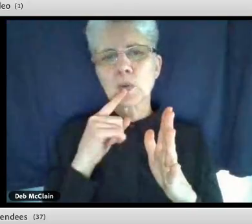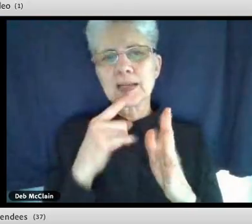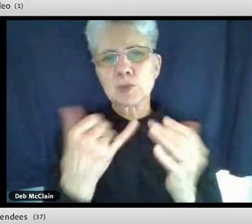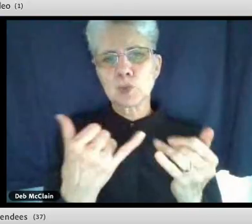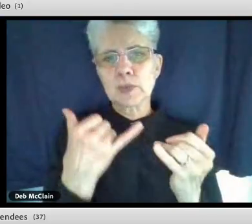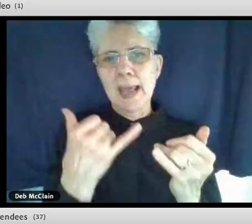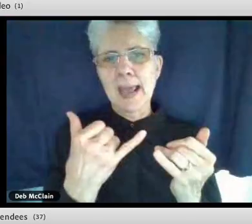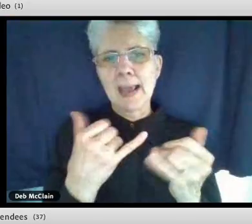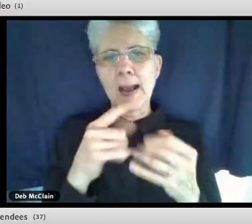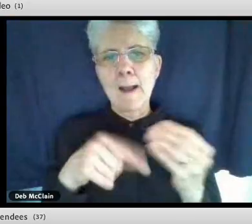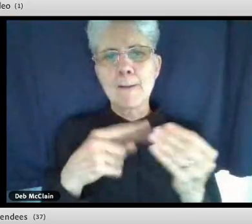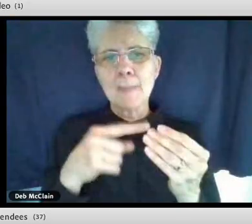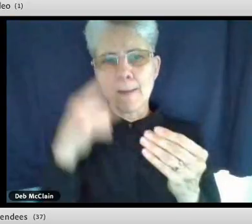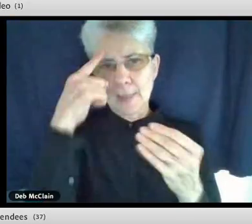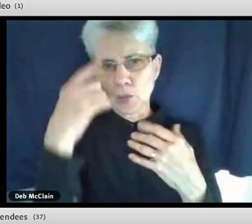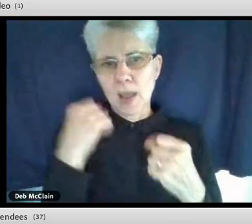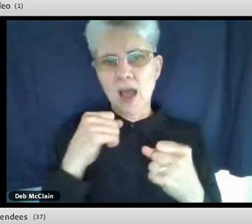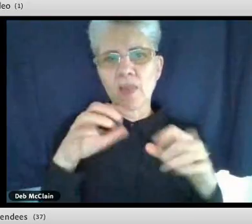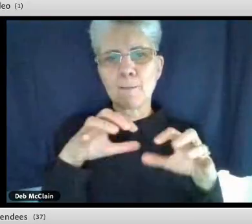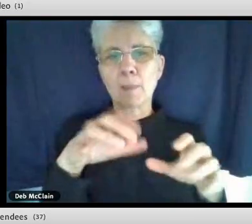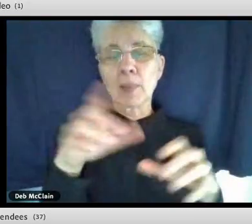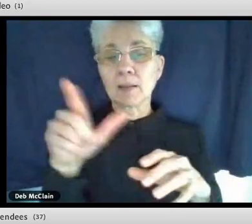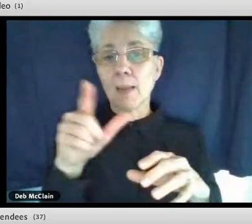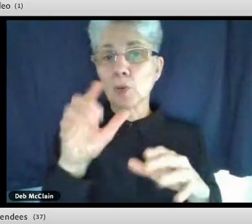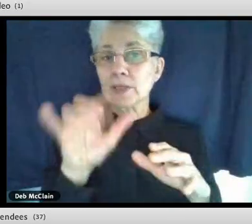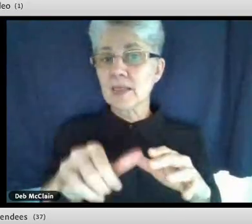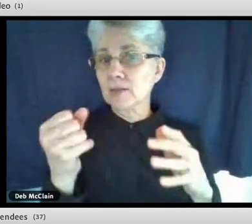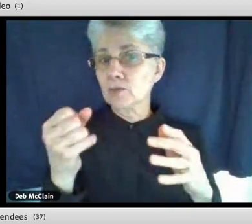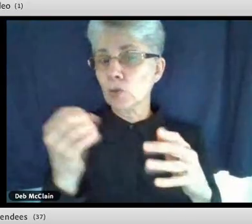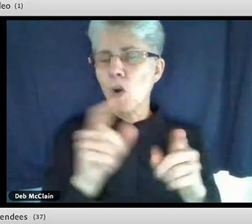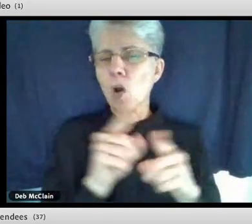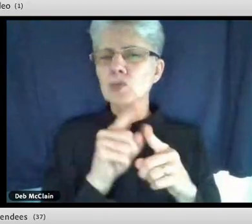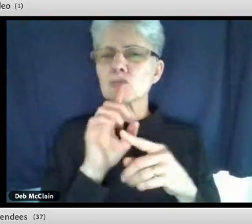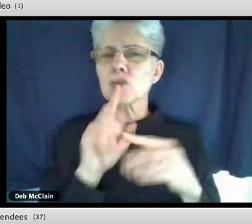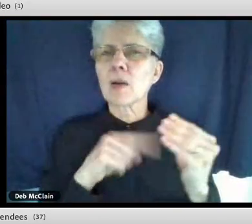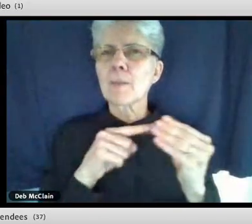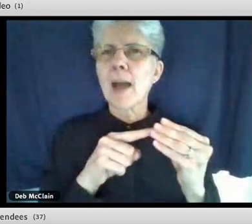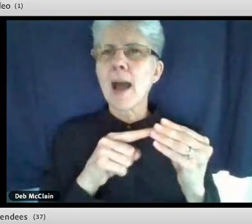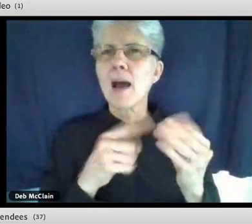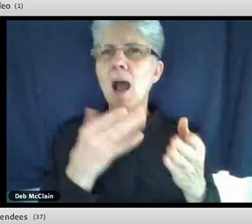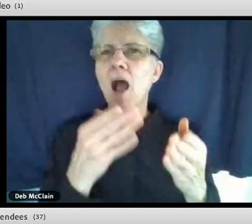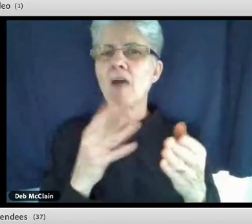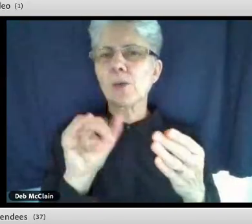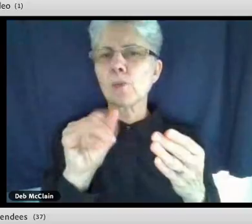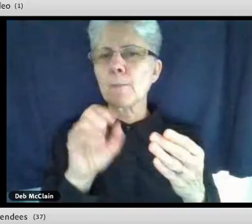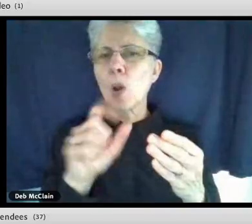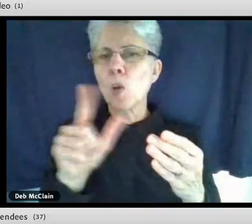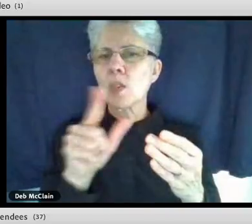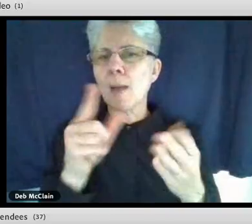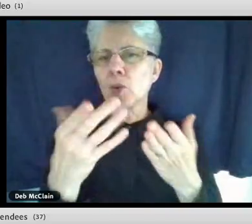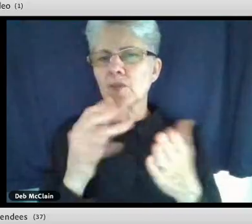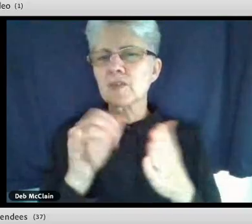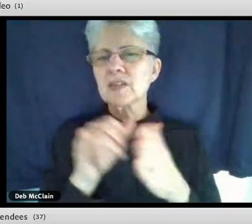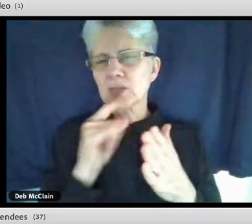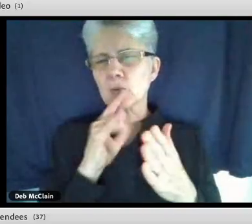this one is today on mental health and public libraries. They also talk about offering remote library services,